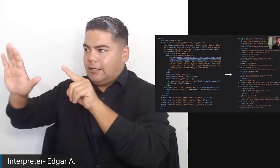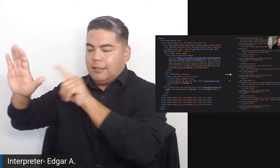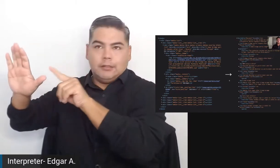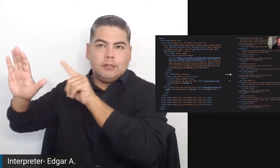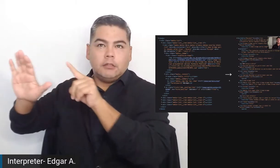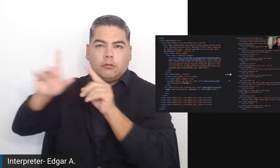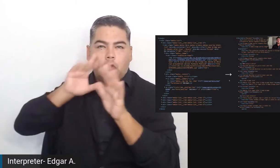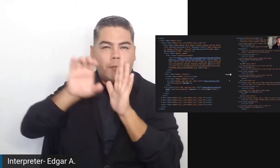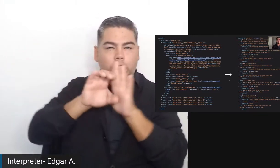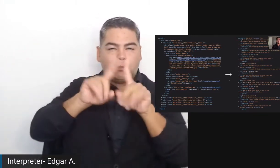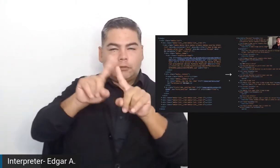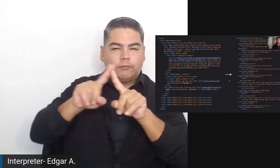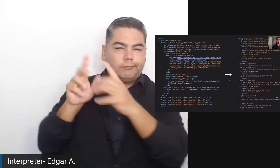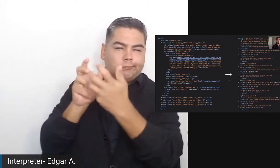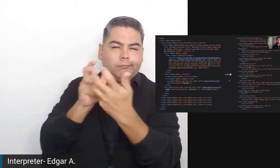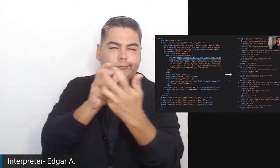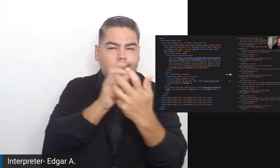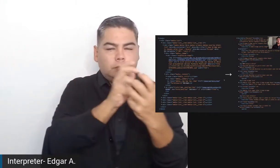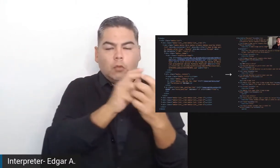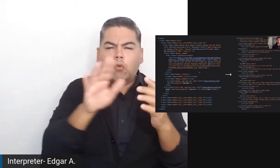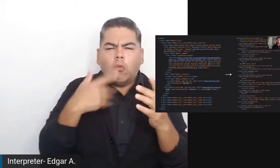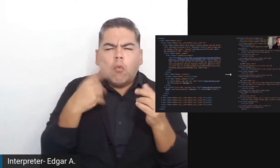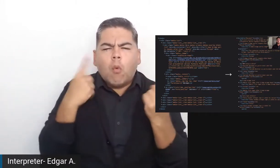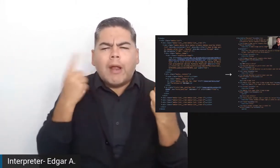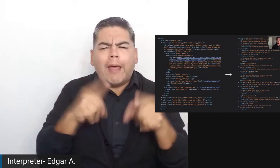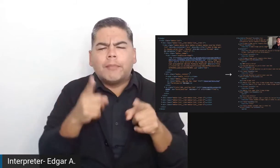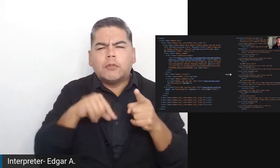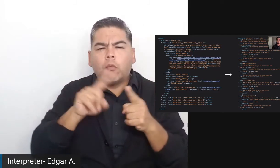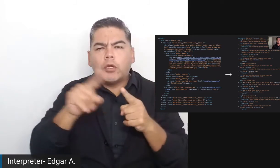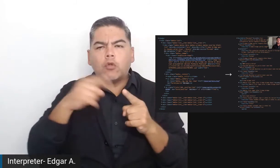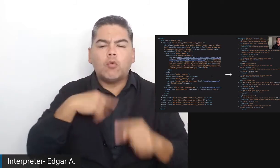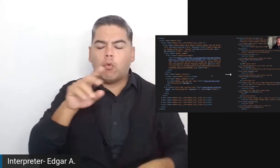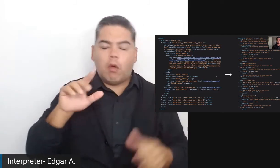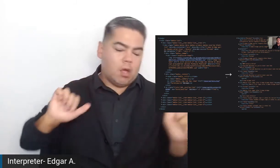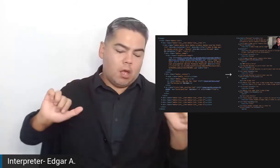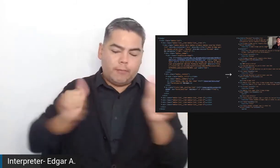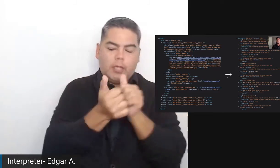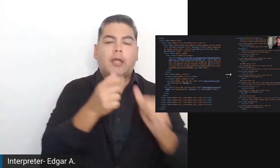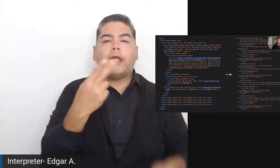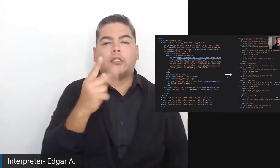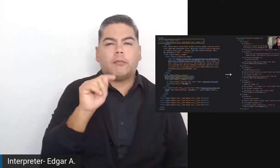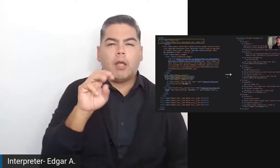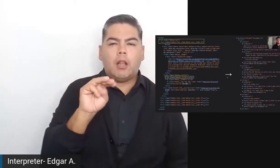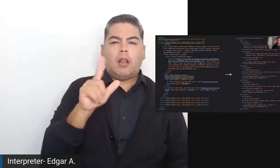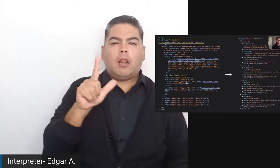Now, let's take a look at what happens when you update this HTML and make it semantic.